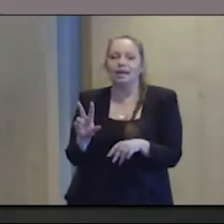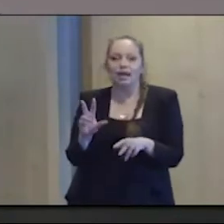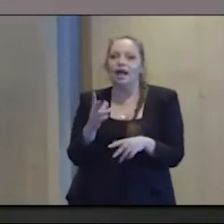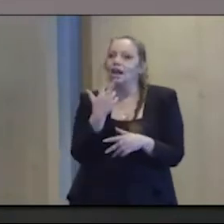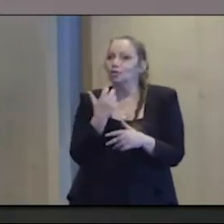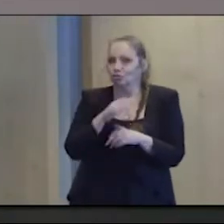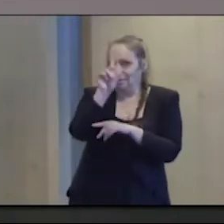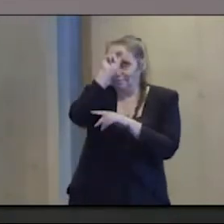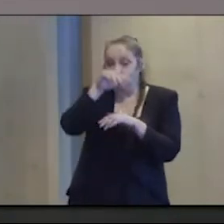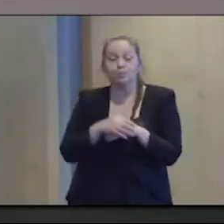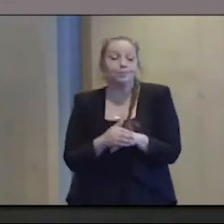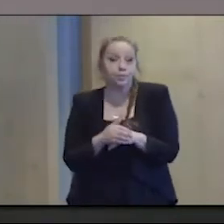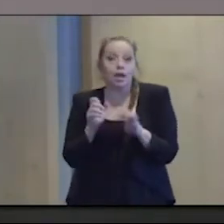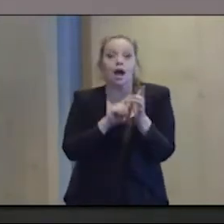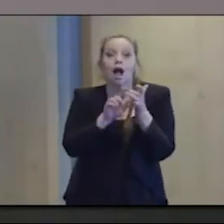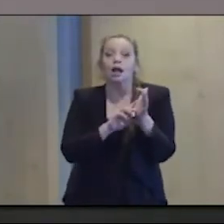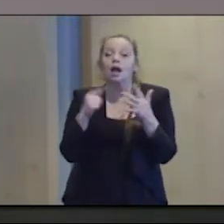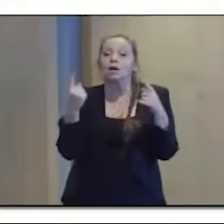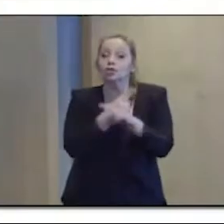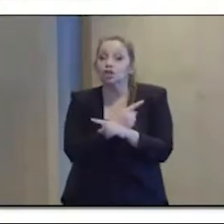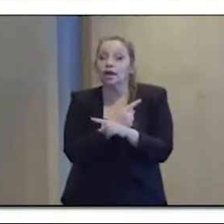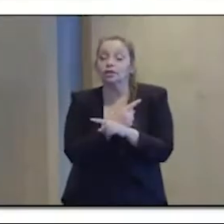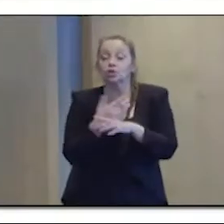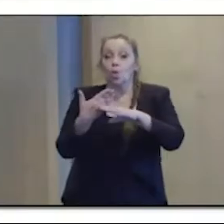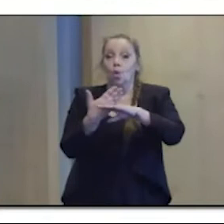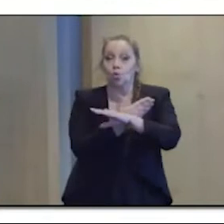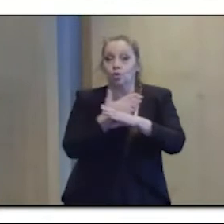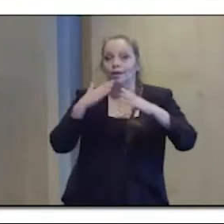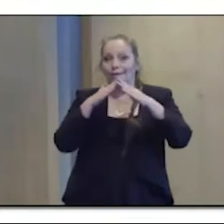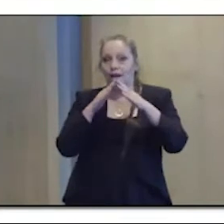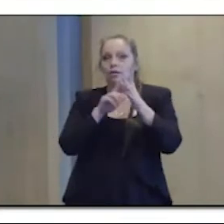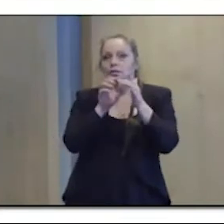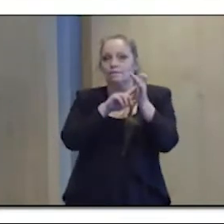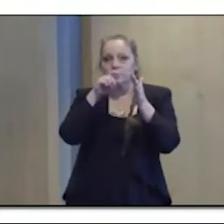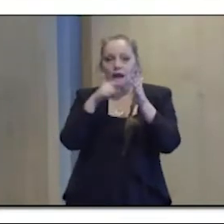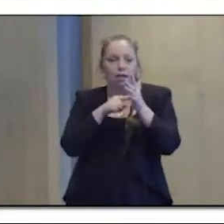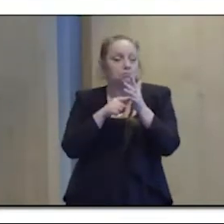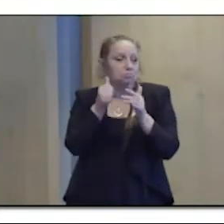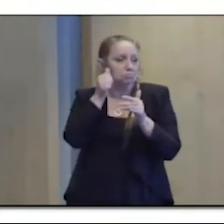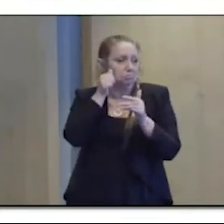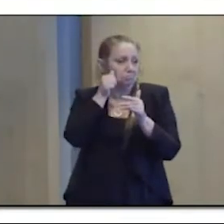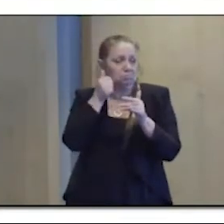So climate change or the greenhouse effect is has been known about for a long time.